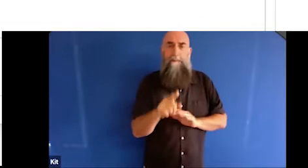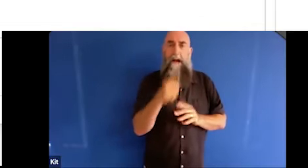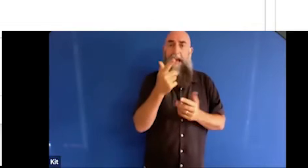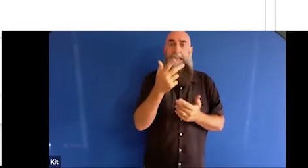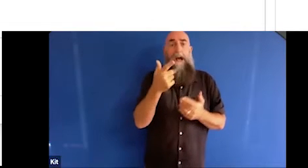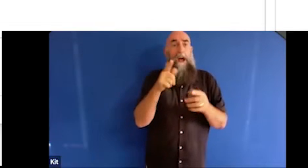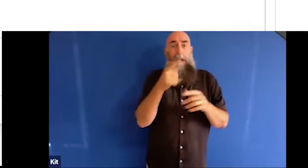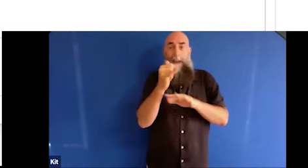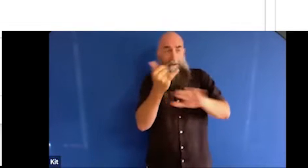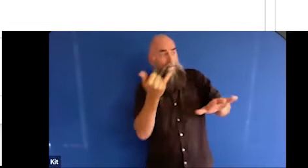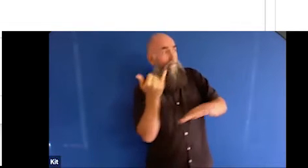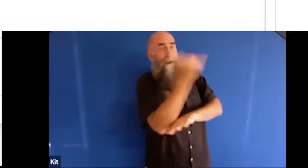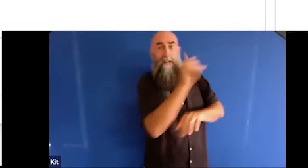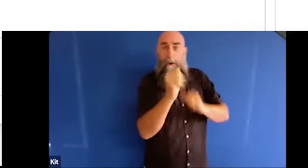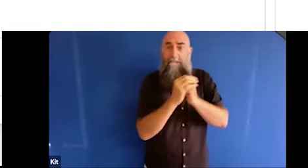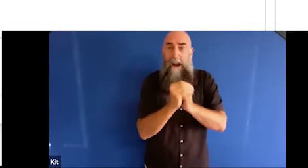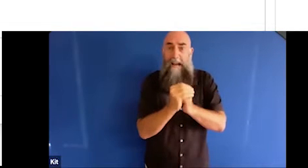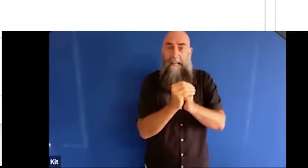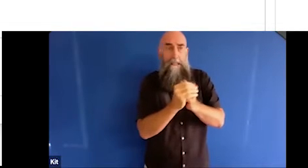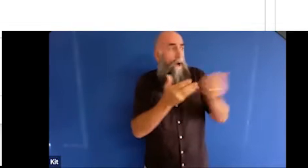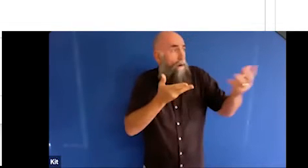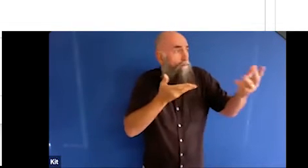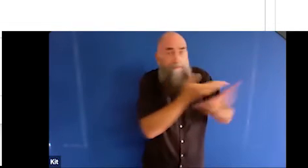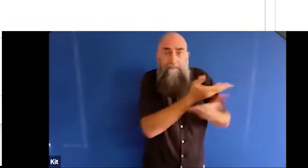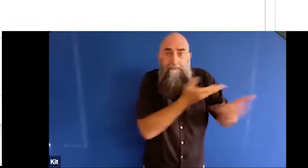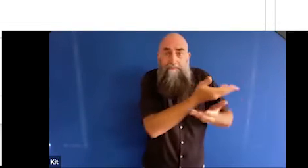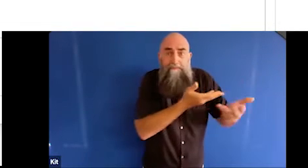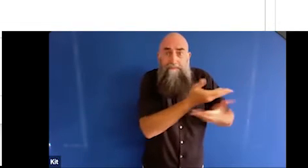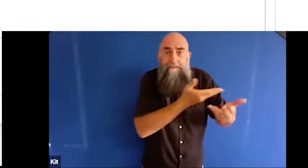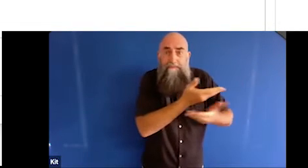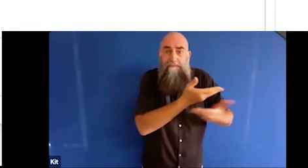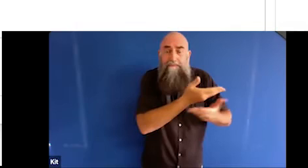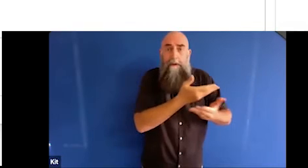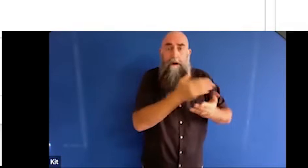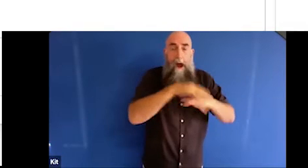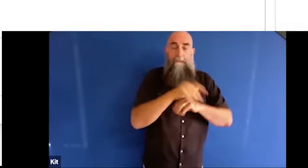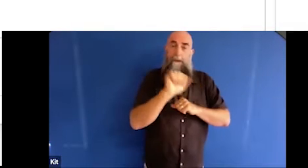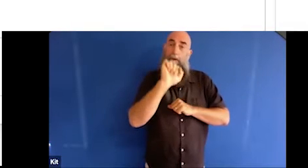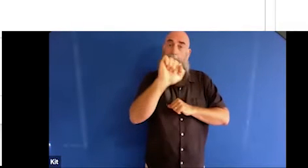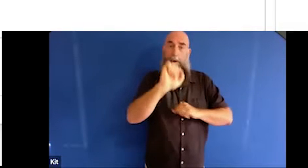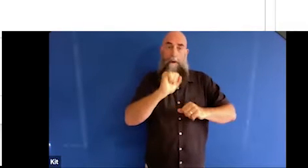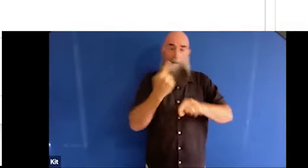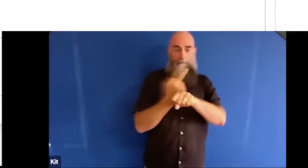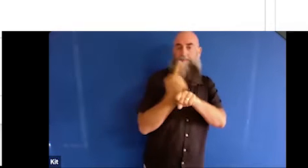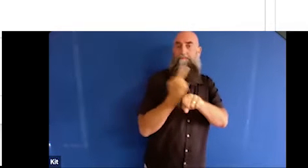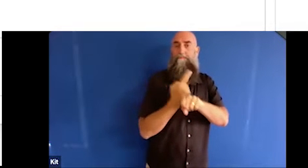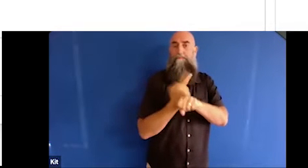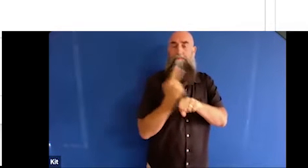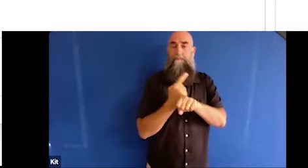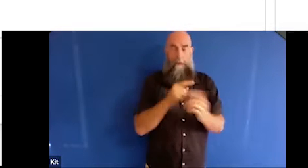you know, talk to a friend about whether your voice is coming through in the application. Have people read your application.